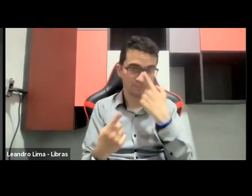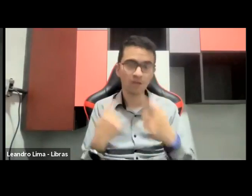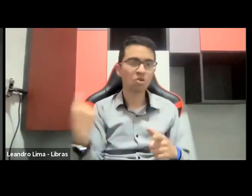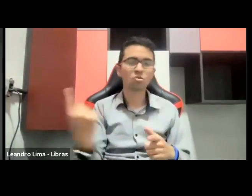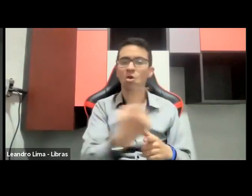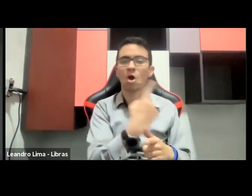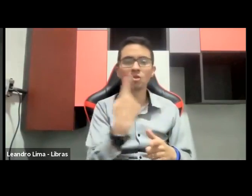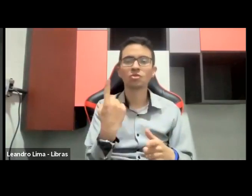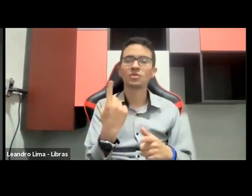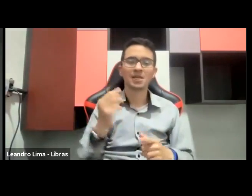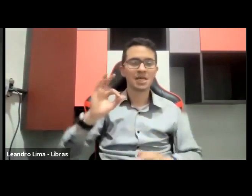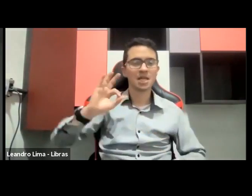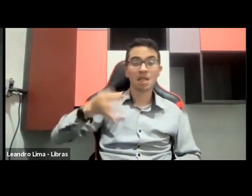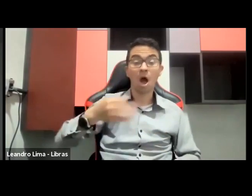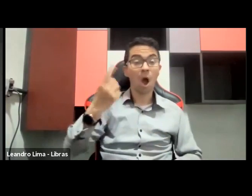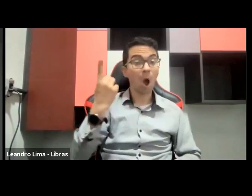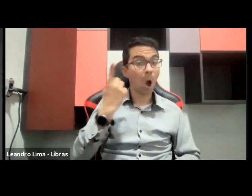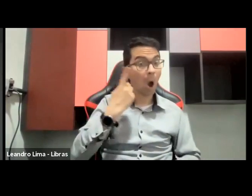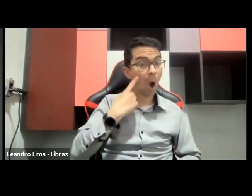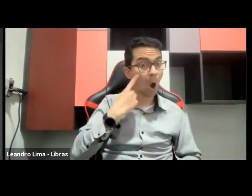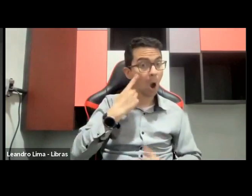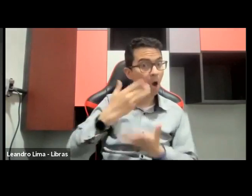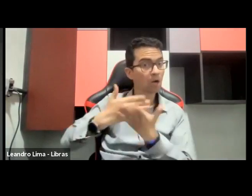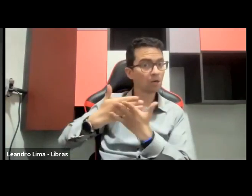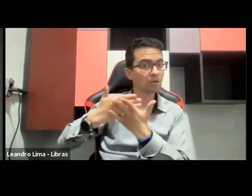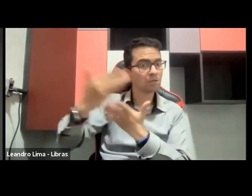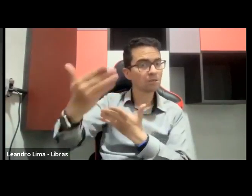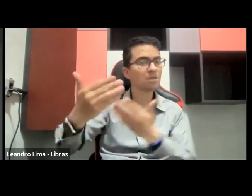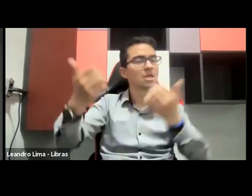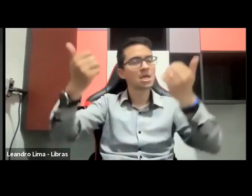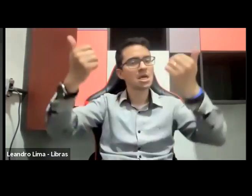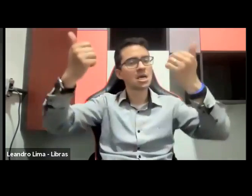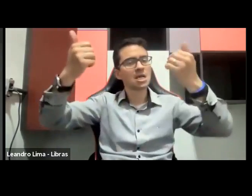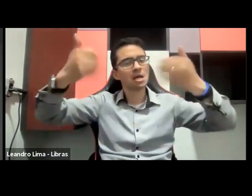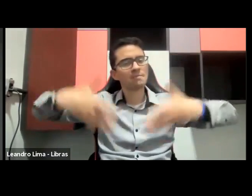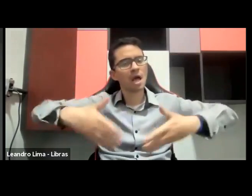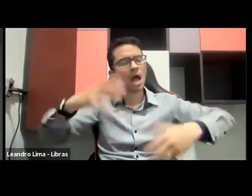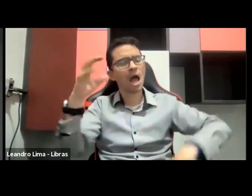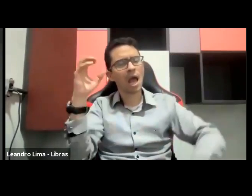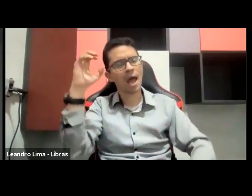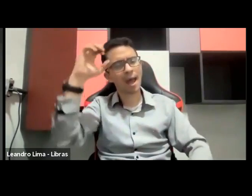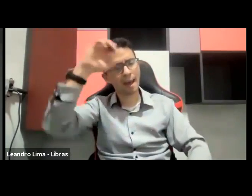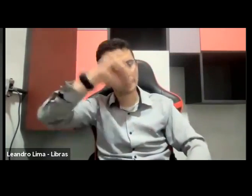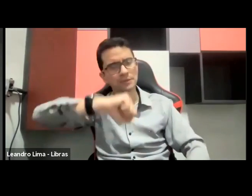ideas that are in that are incomplete.